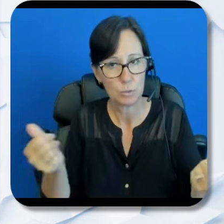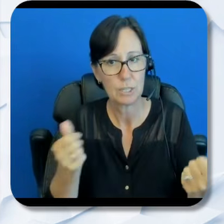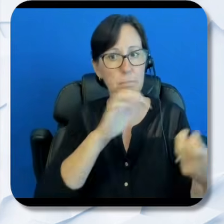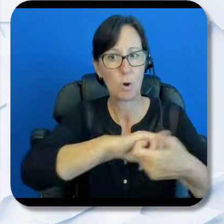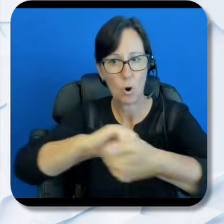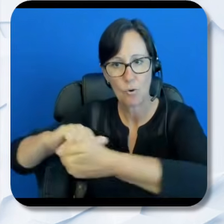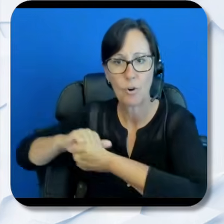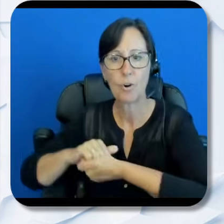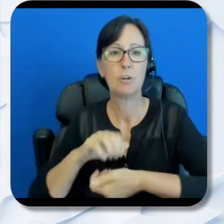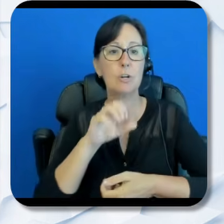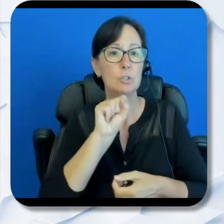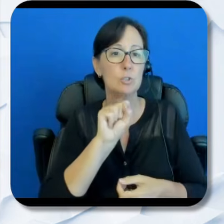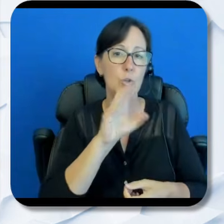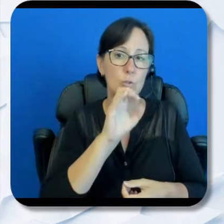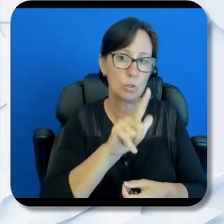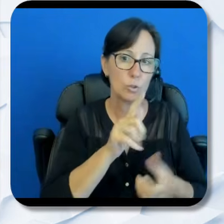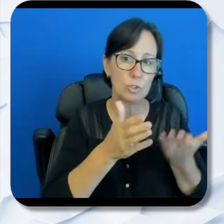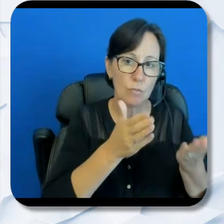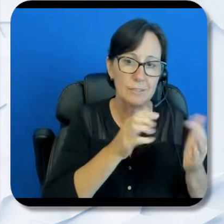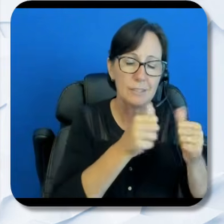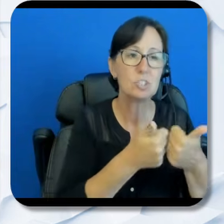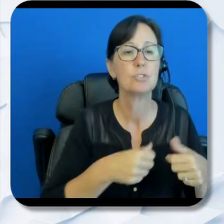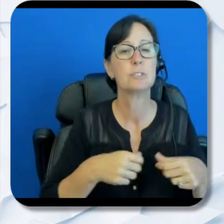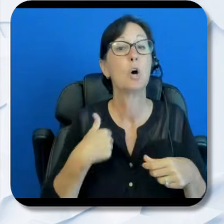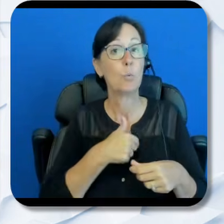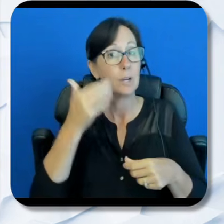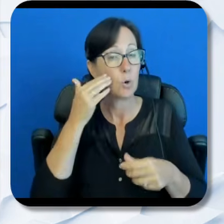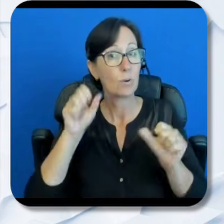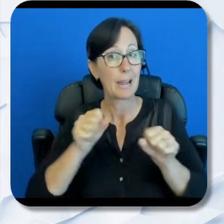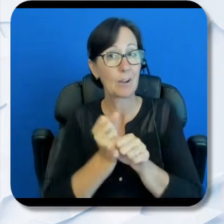social service agencies. We know that we can create solutions.